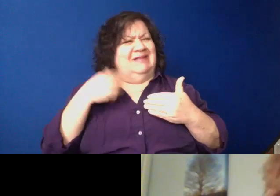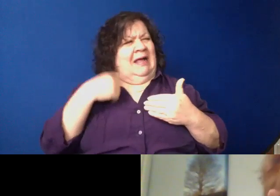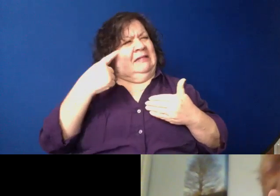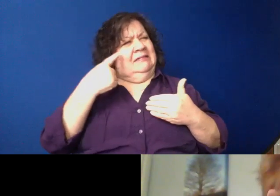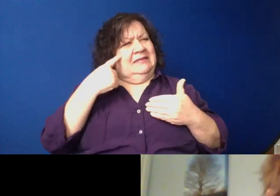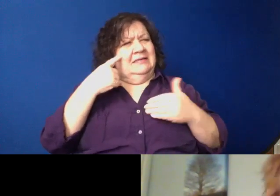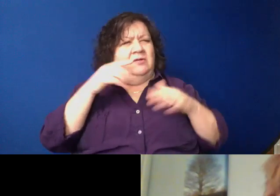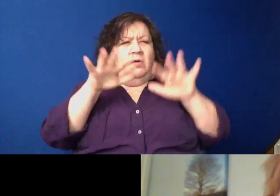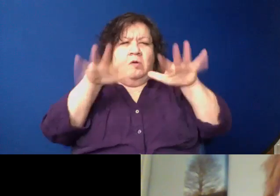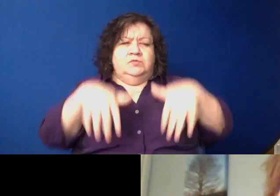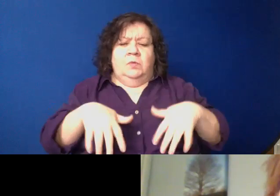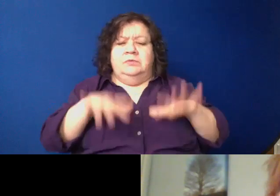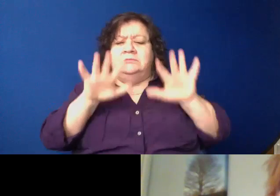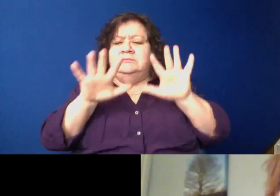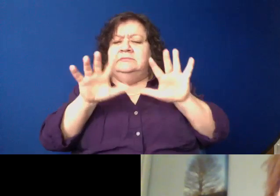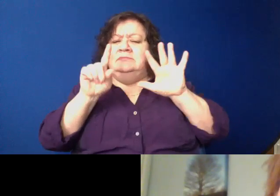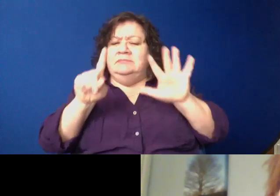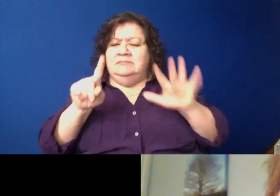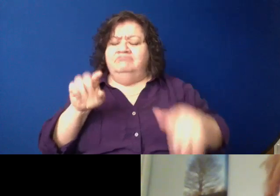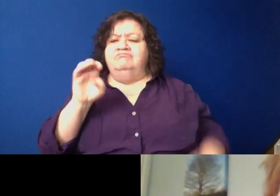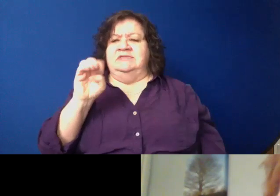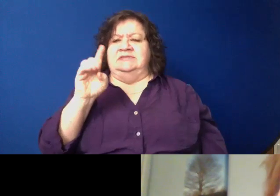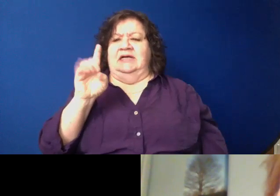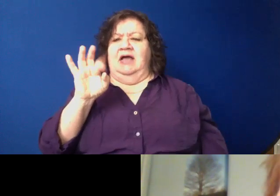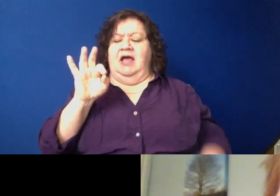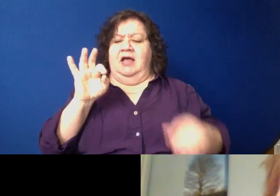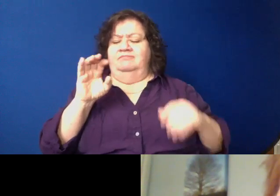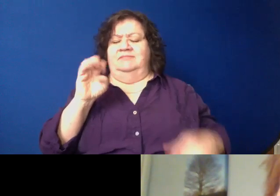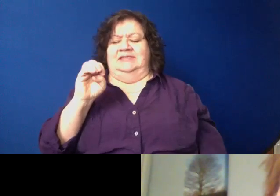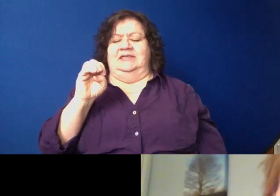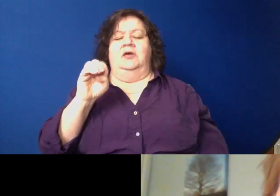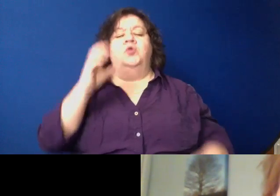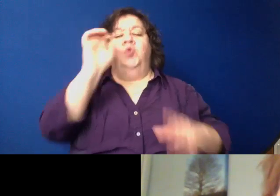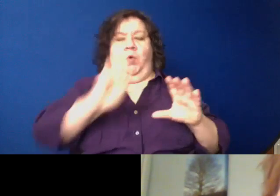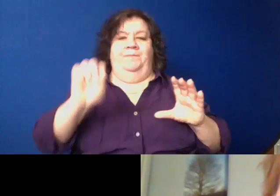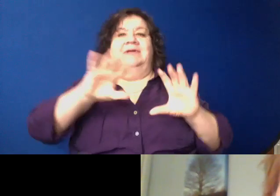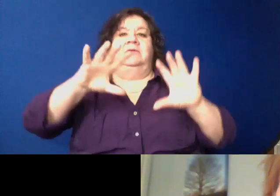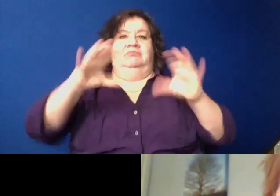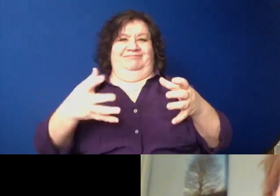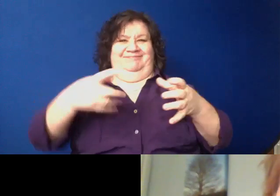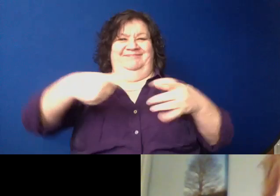if vaccination would be efficient and effective that it would be very important to have a targeted